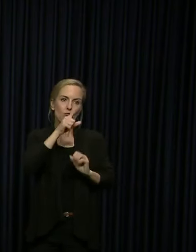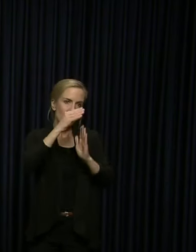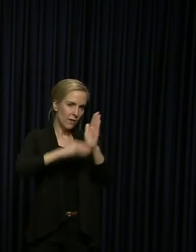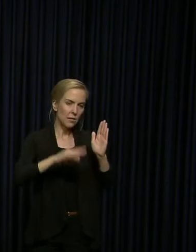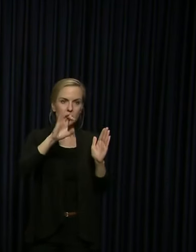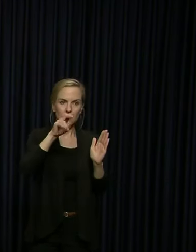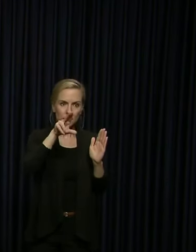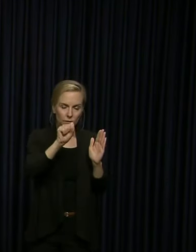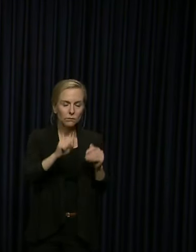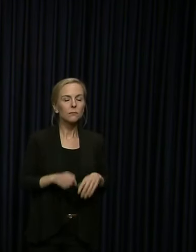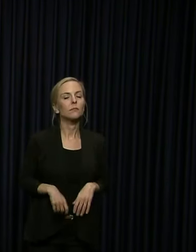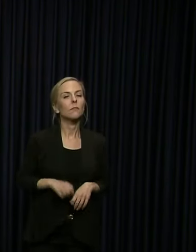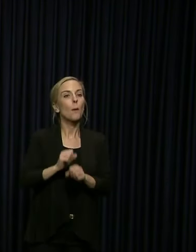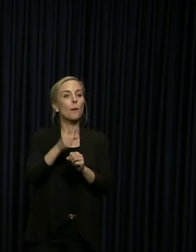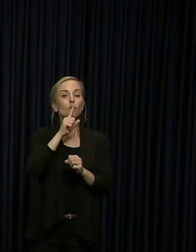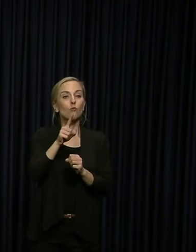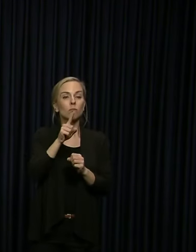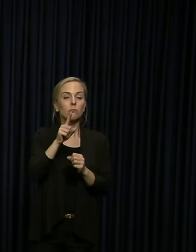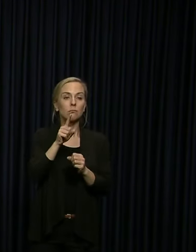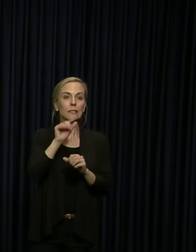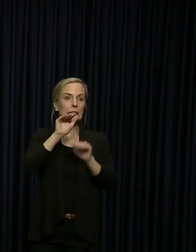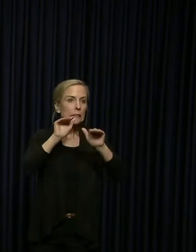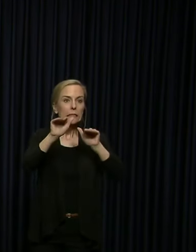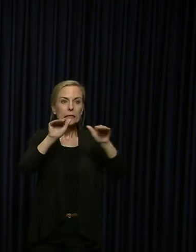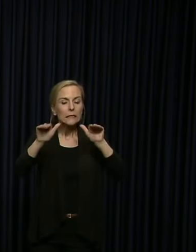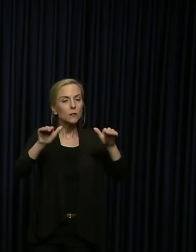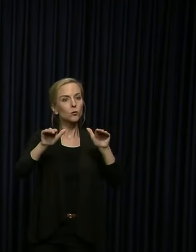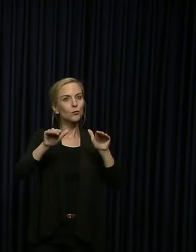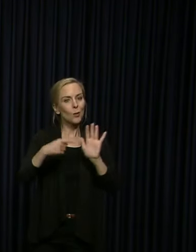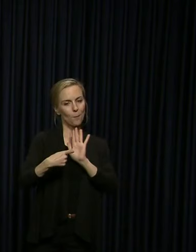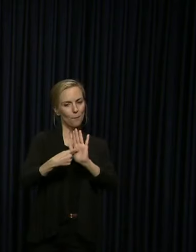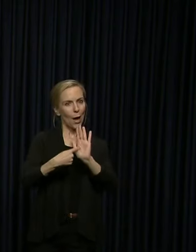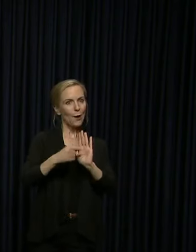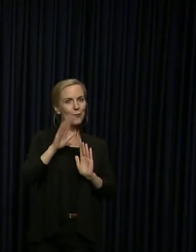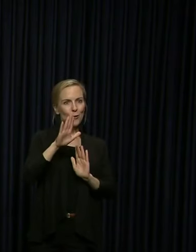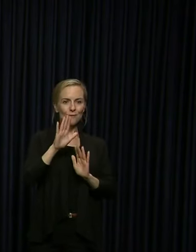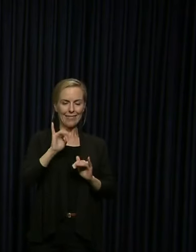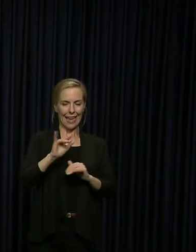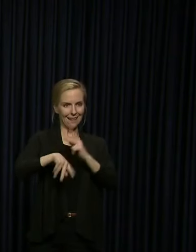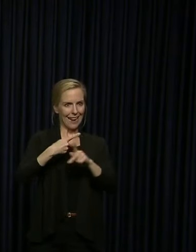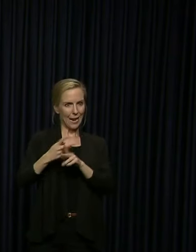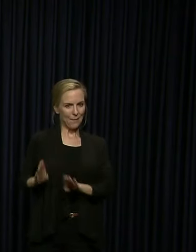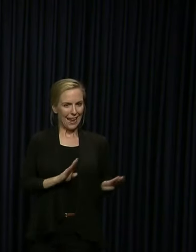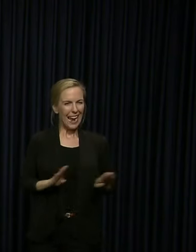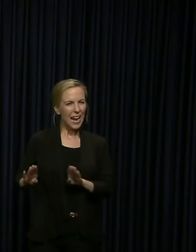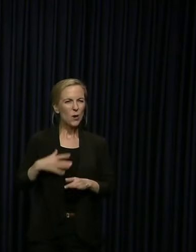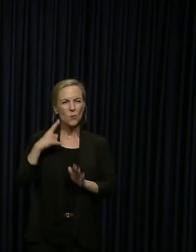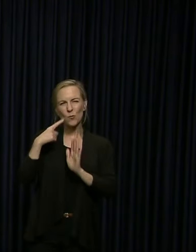ACTUALLY DRAWING WHO OUR HEROS TRULY ARE RIGHT NOW. THOSE FRONTLINE HEALTH CARE